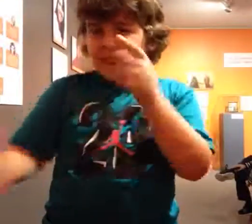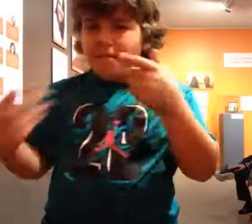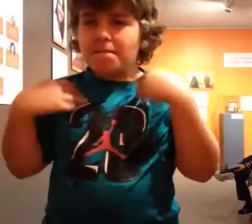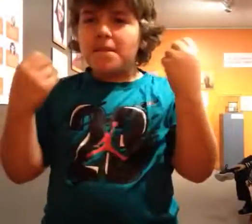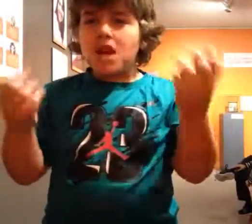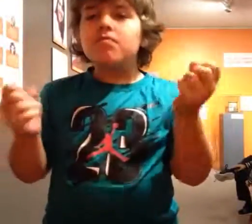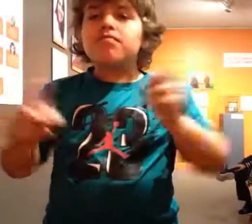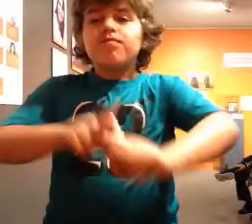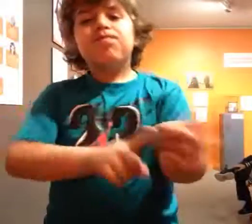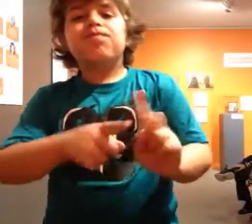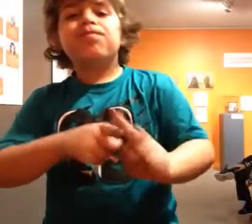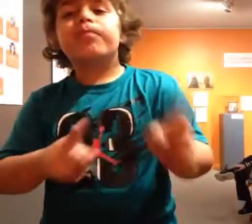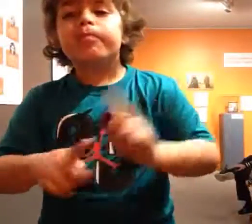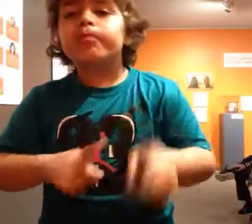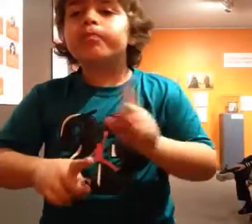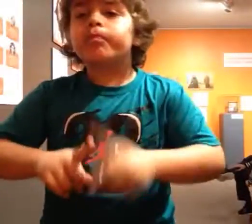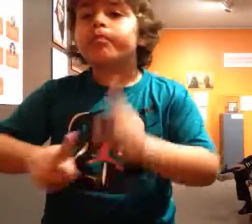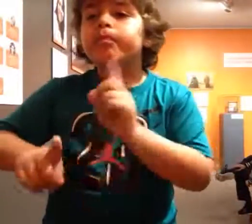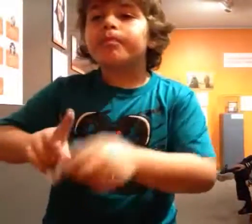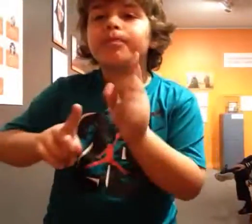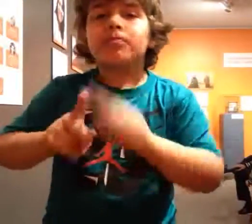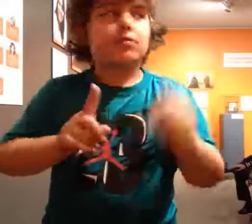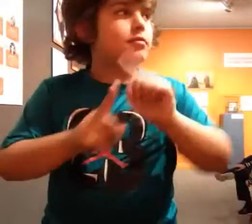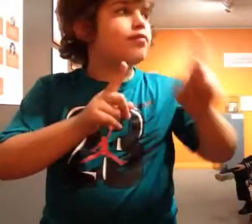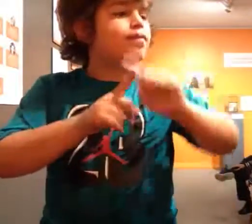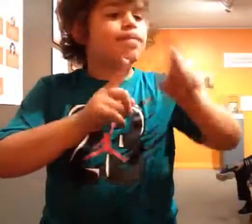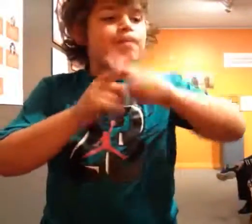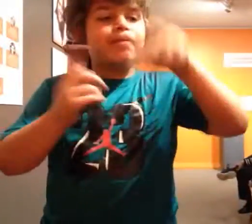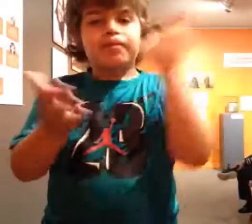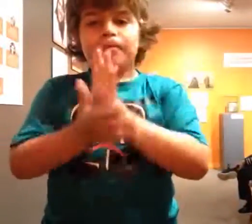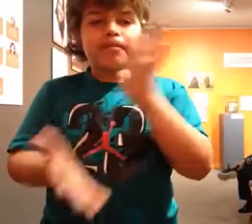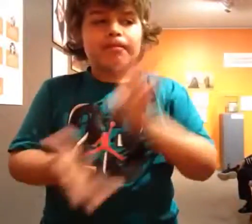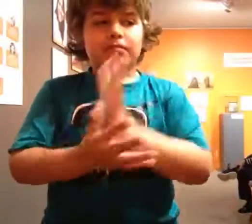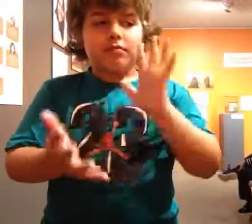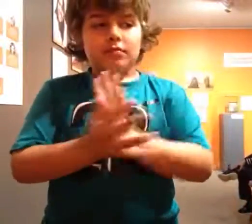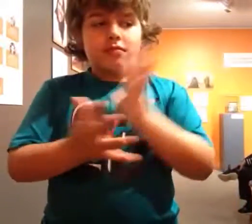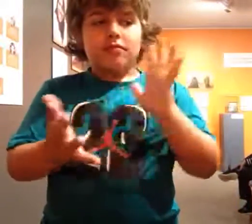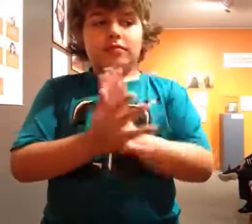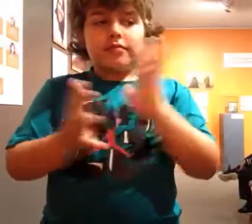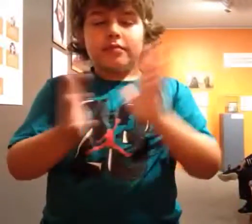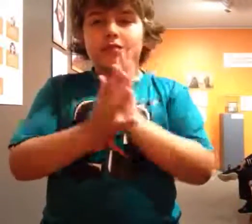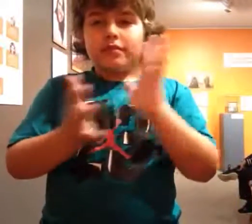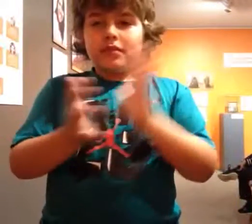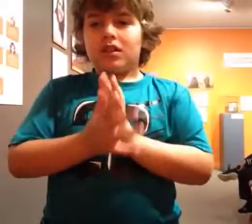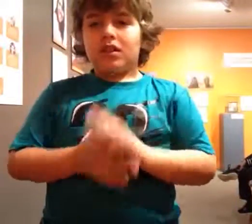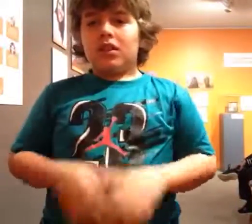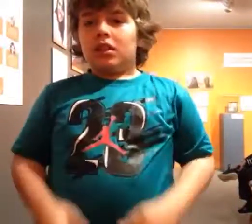There are many, many different schools.